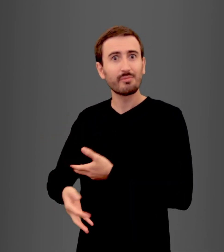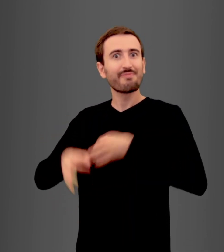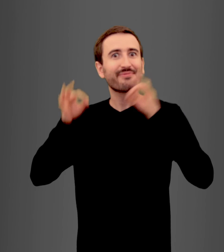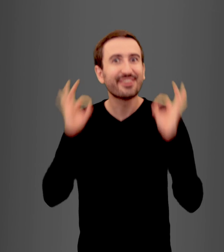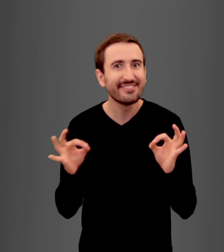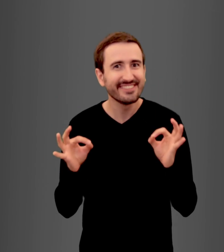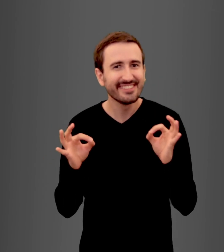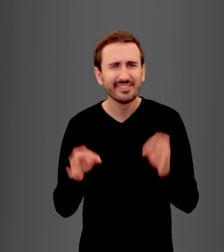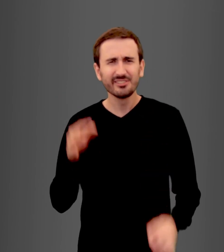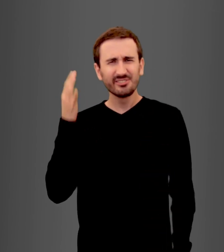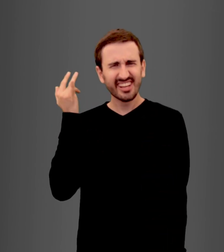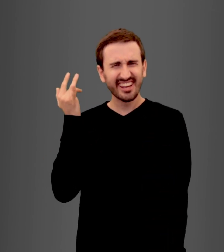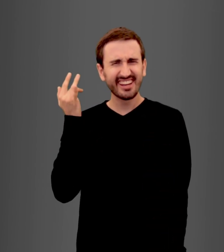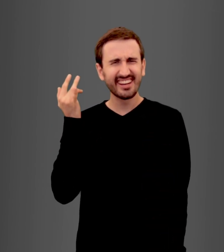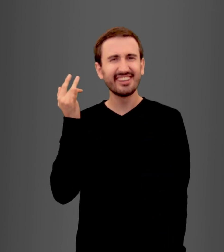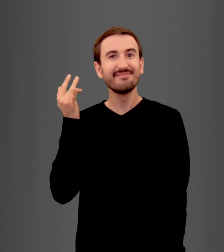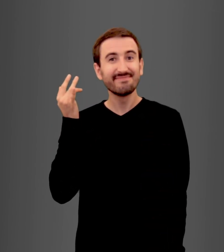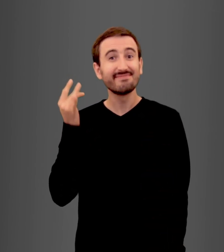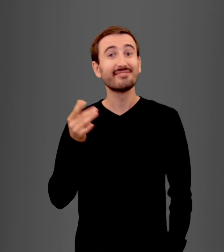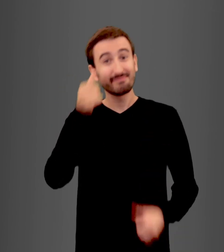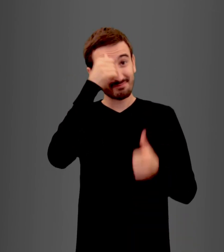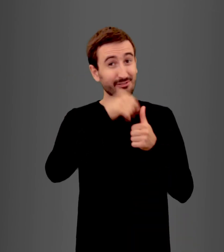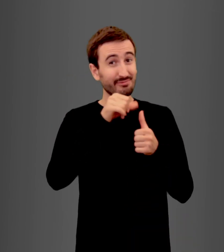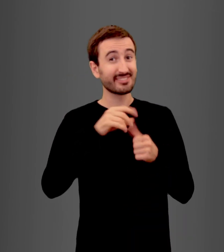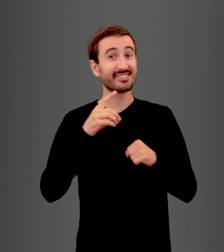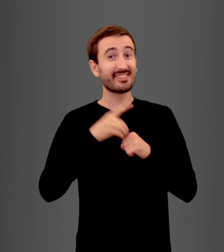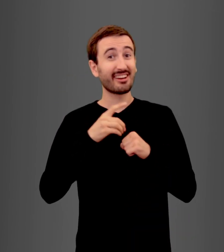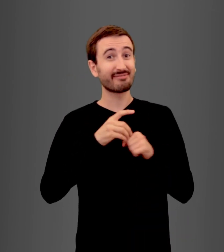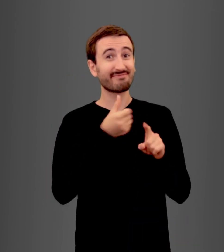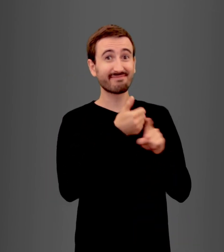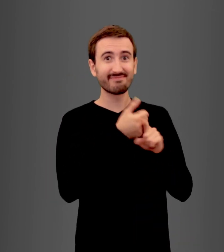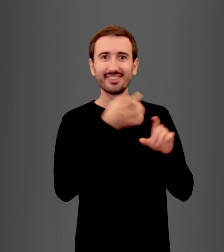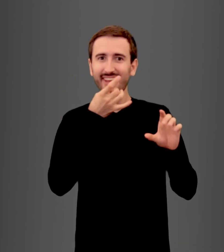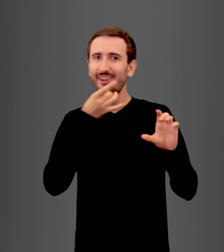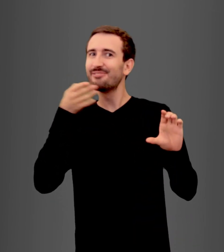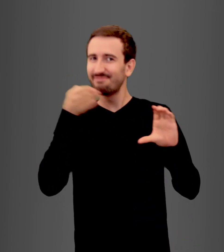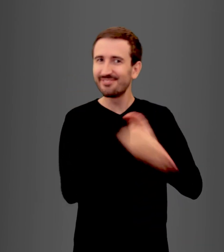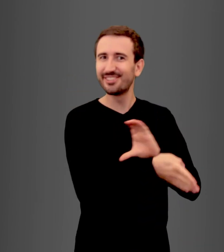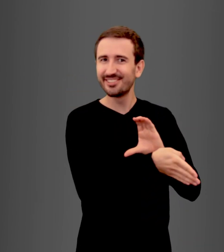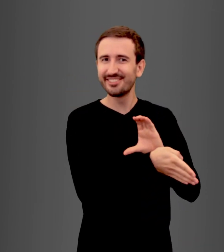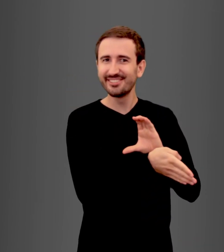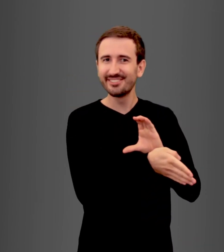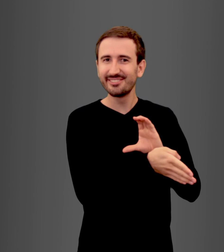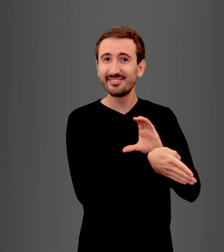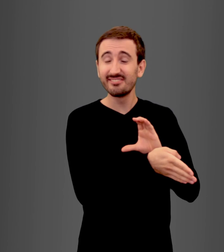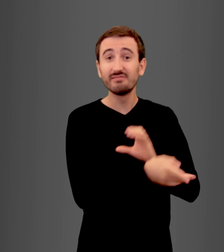This is ideal. Why? Recall that diamonds are transparent.